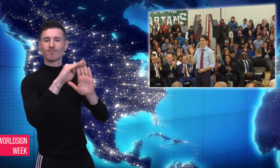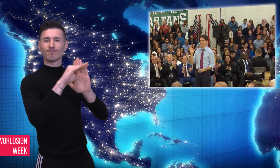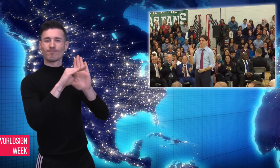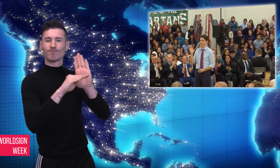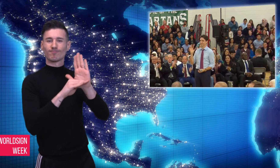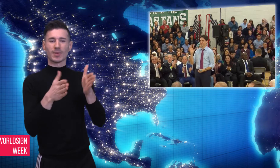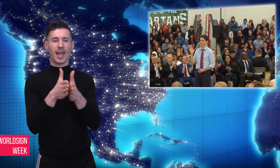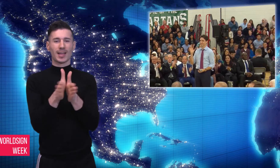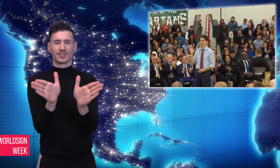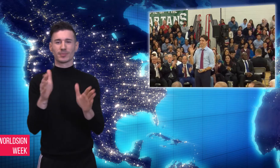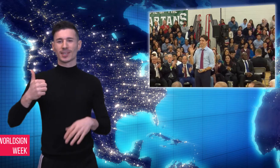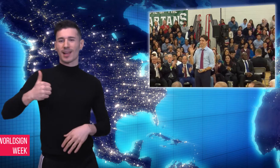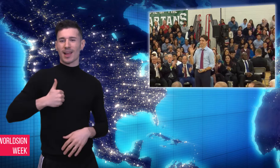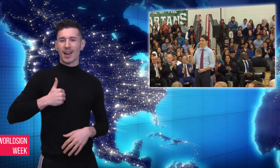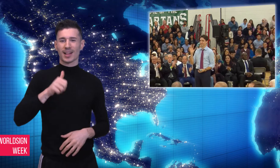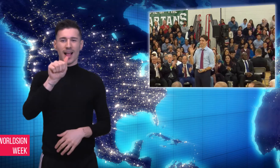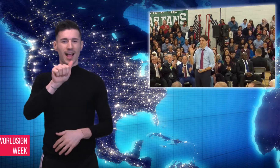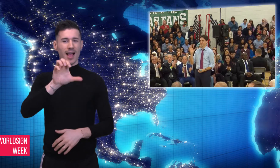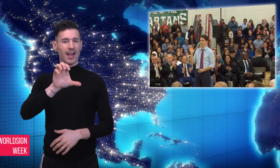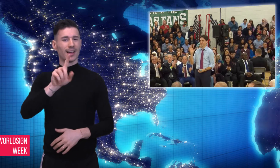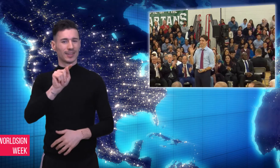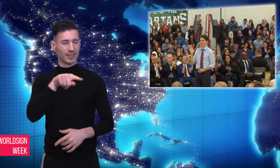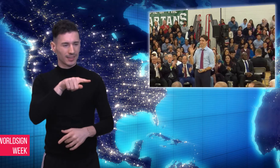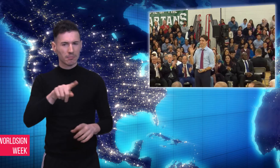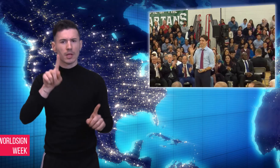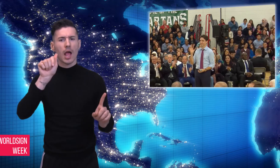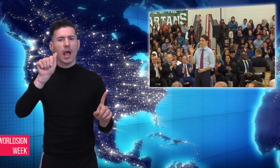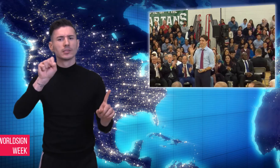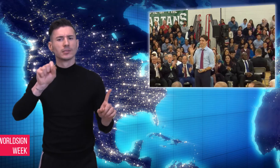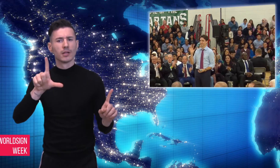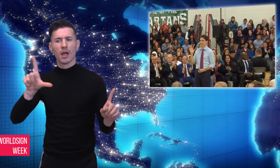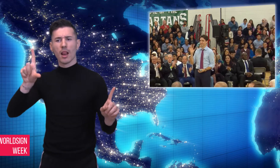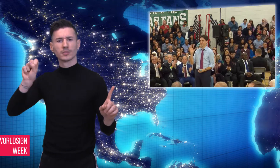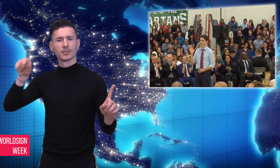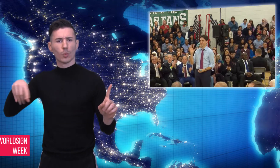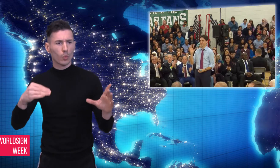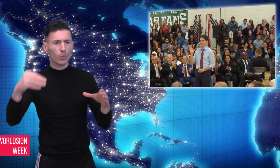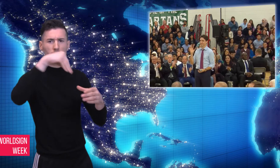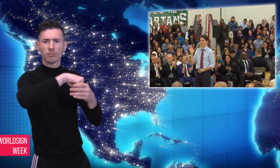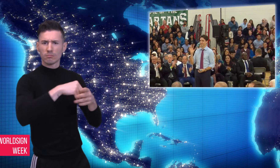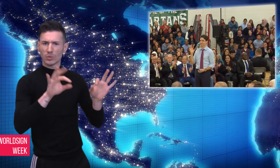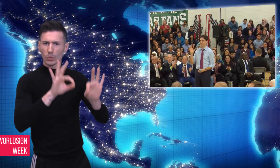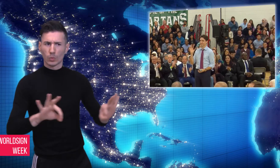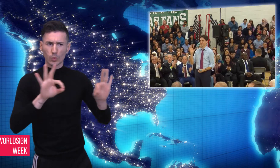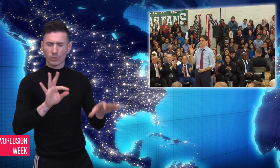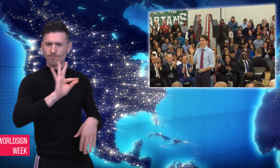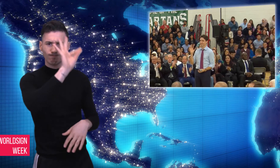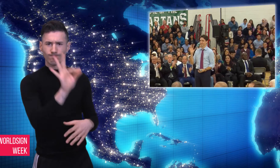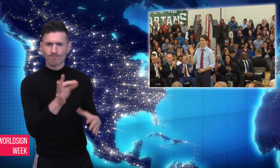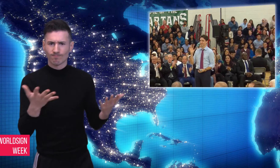and why American Sign Language (ASL) and the french ‘Langue des signes du Québec’ (LSQ)